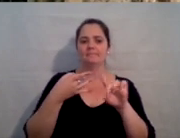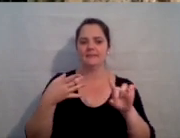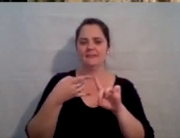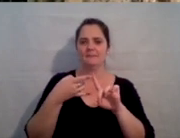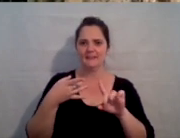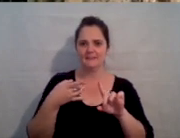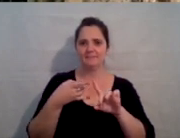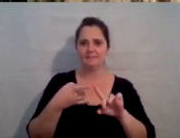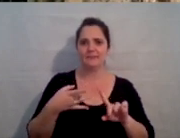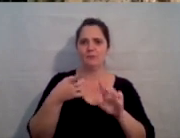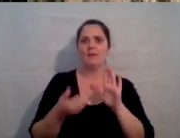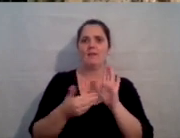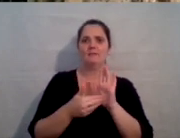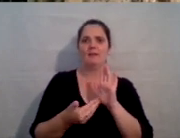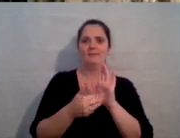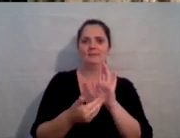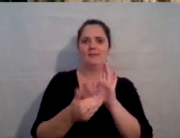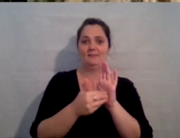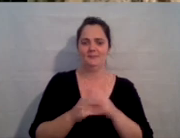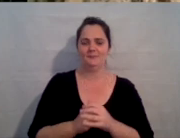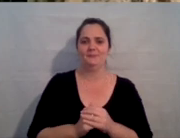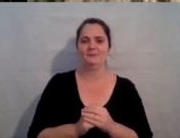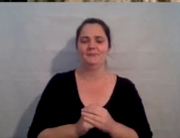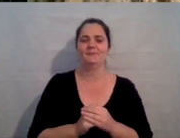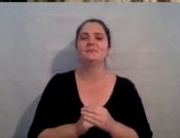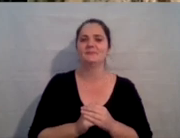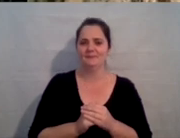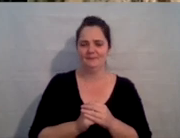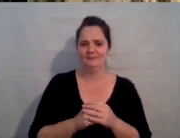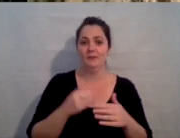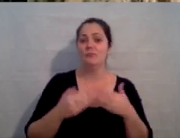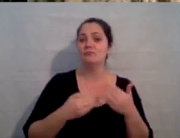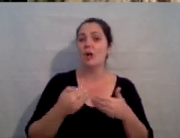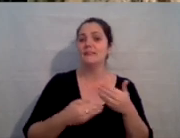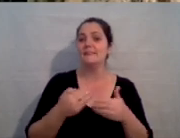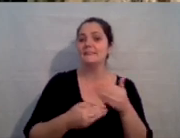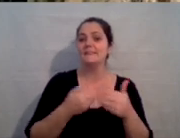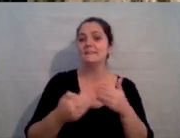Alright so that entire process start to finish should take you about seven minutes.